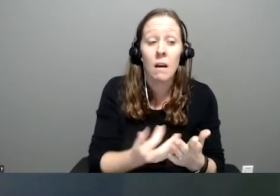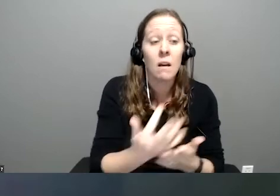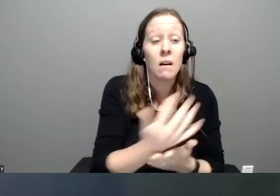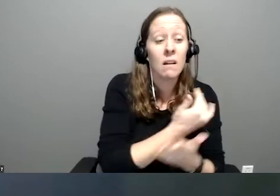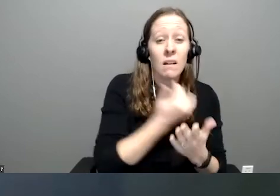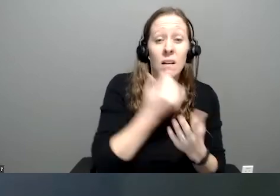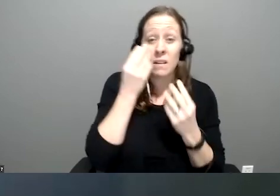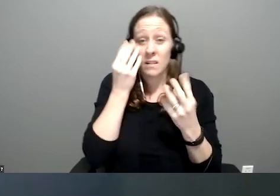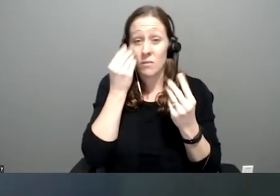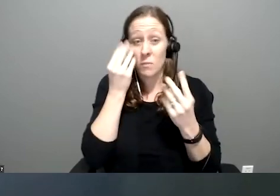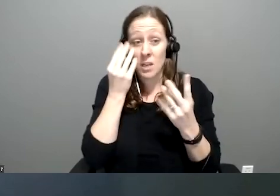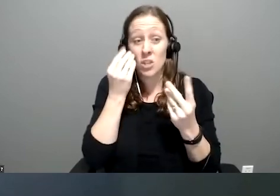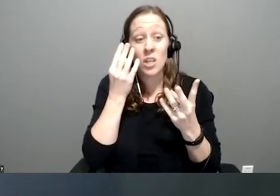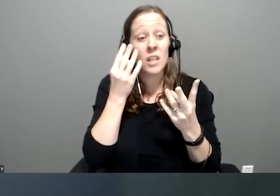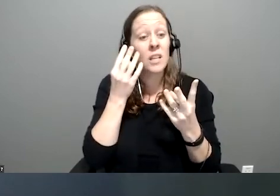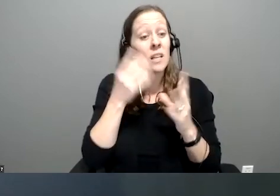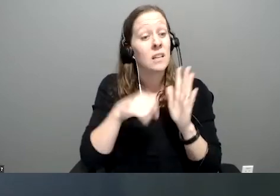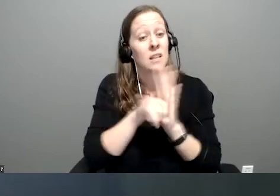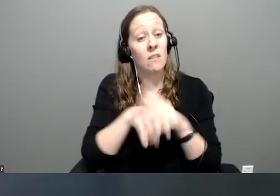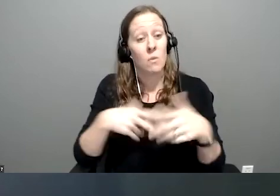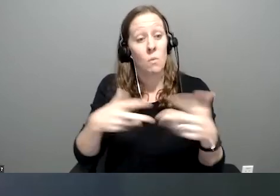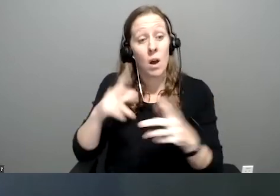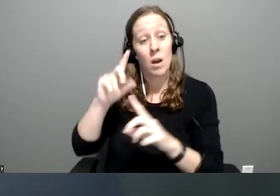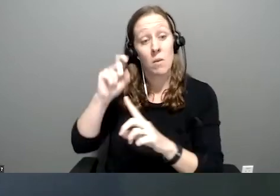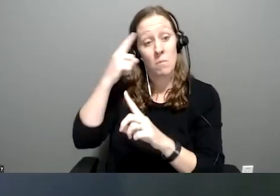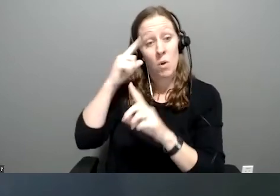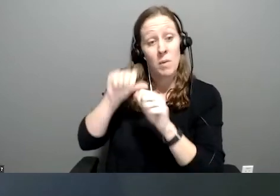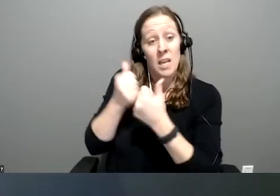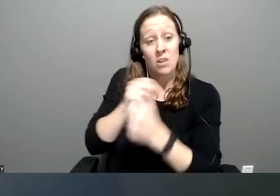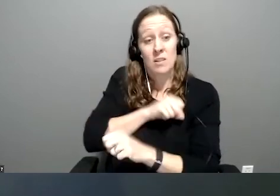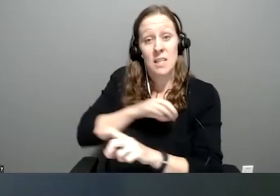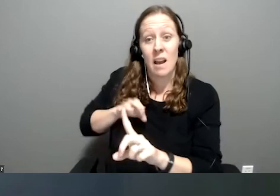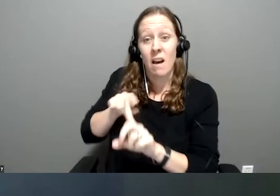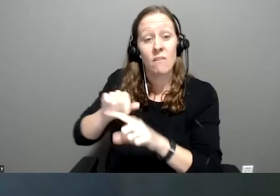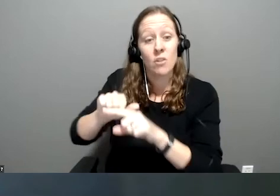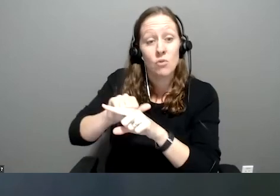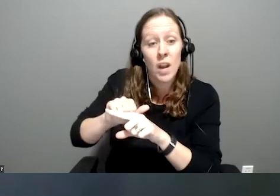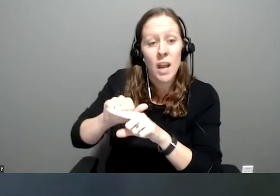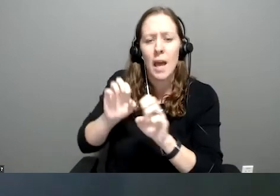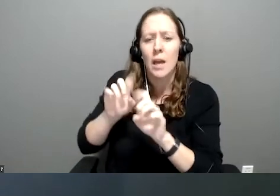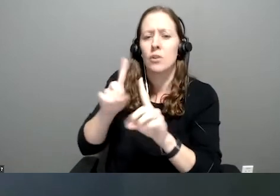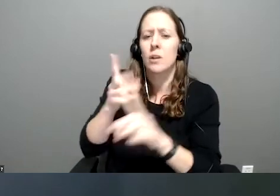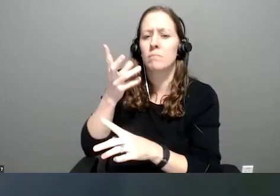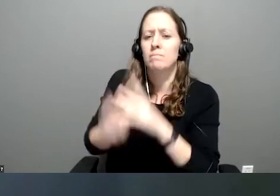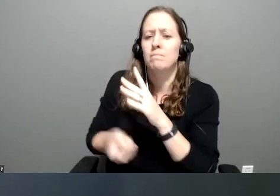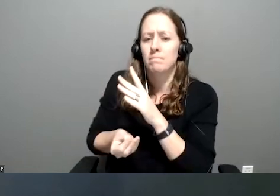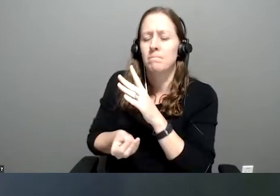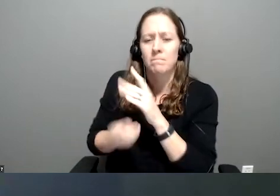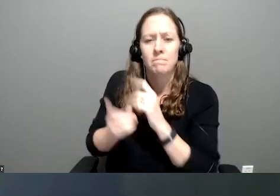training and education for employment agency staff on how to accommodate and support a job seeker